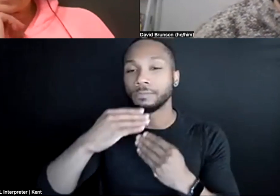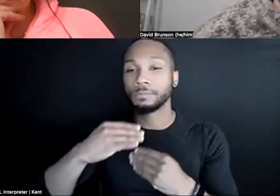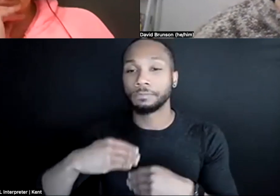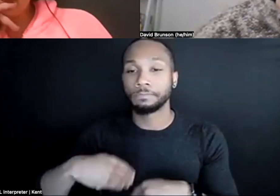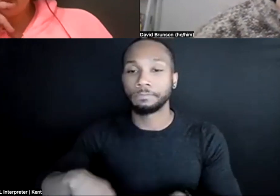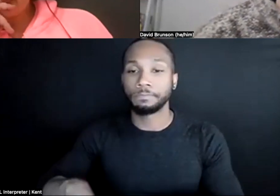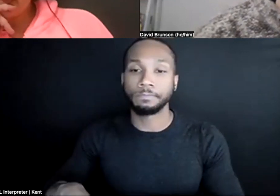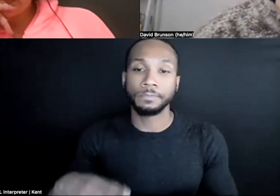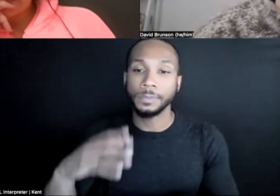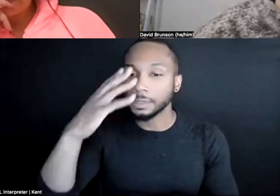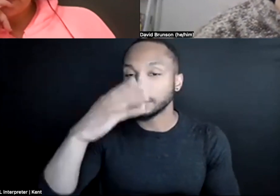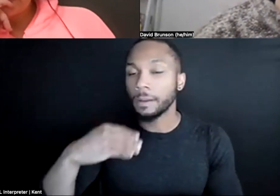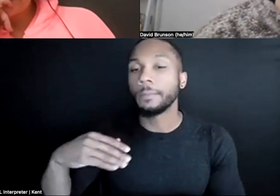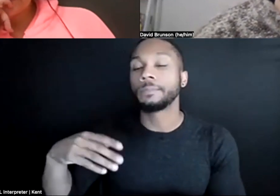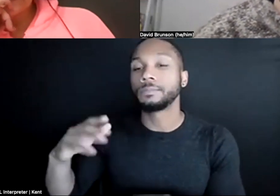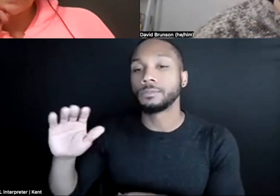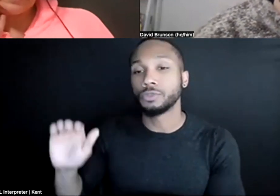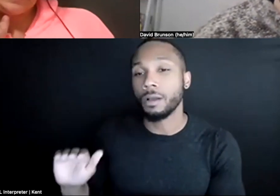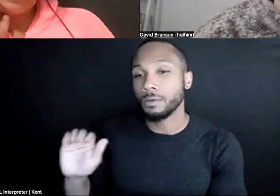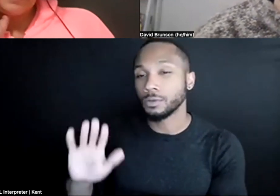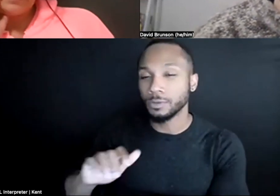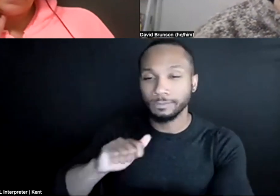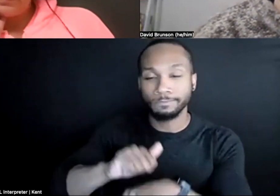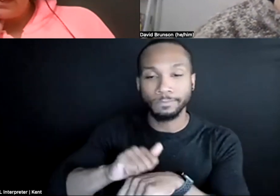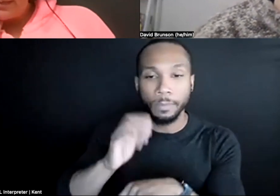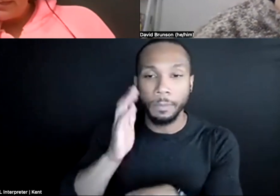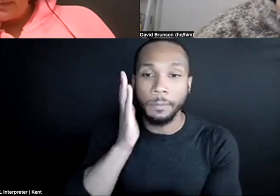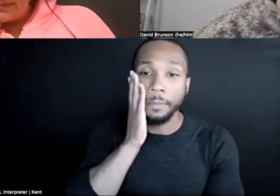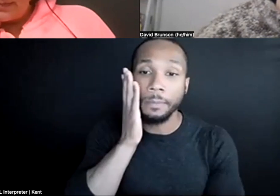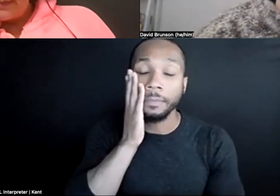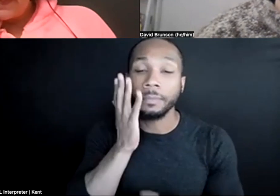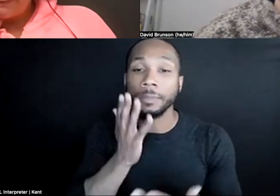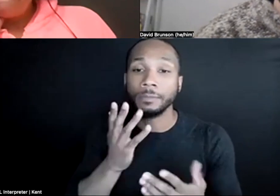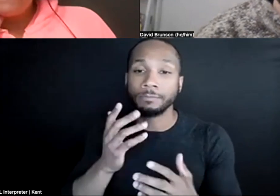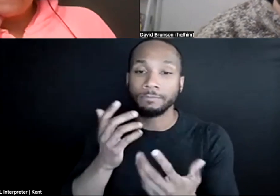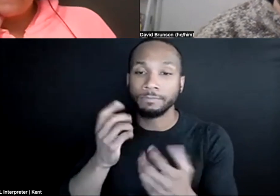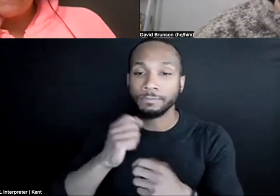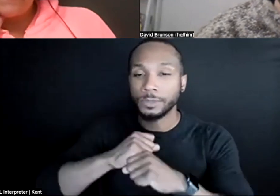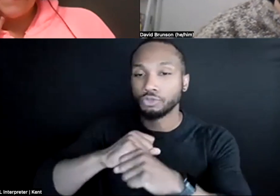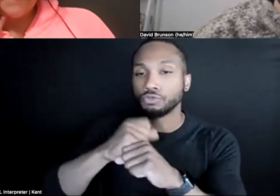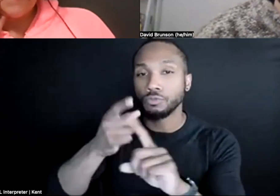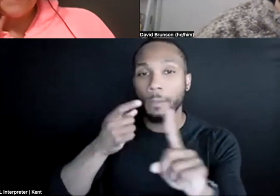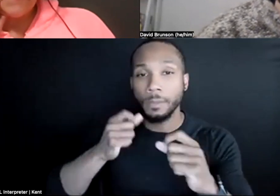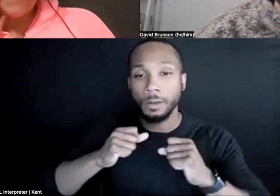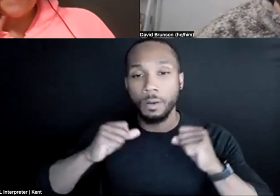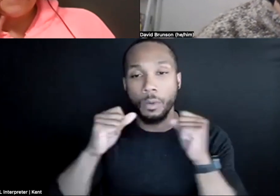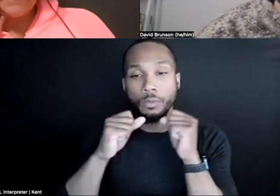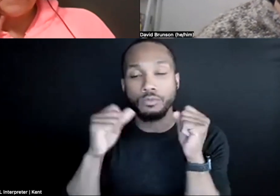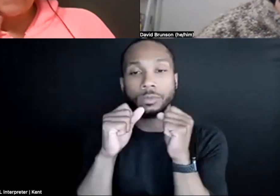Sleep child in your concrete bed may you find shelter from the cold may the newspapers of my country